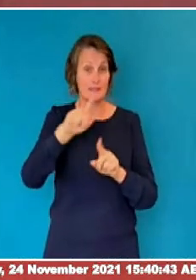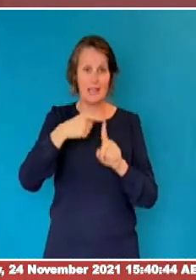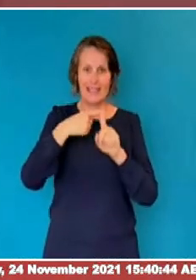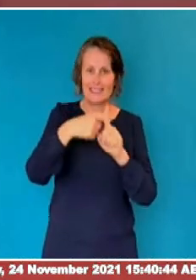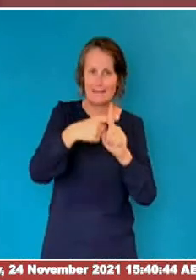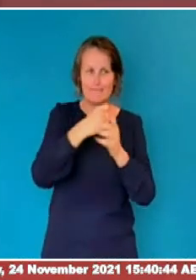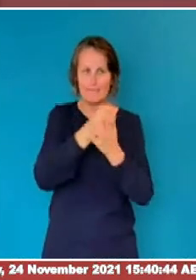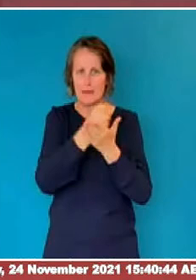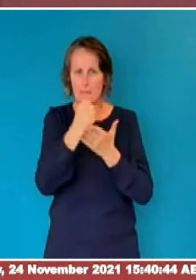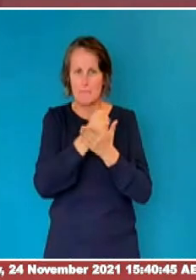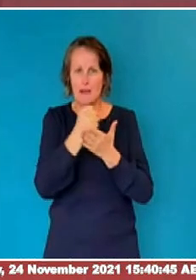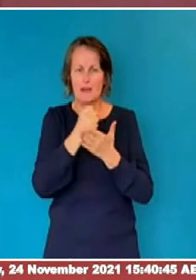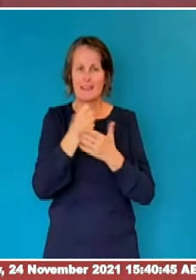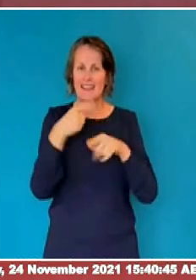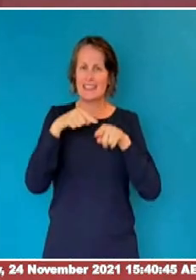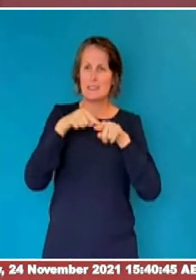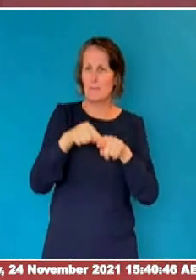part of the journey you are on as an organisation.